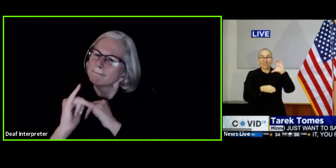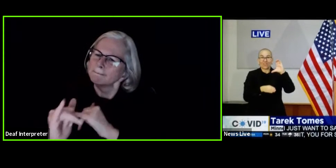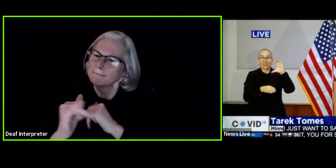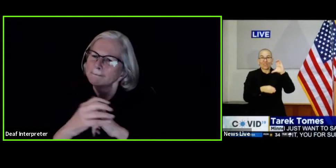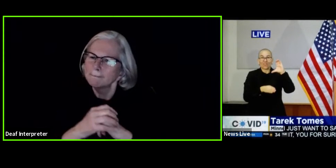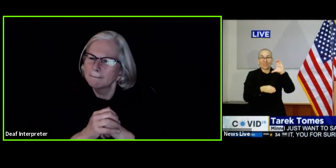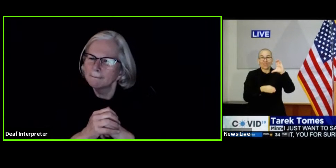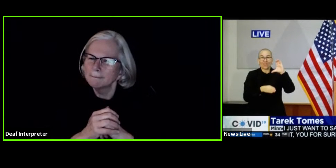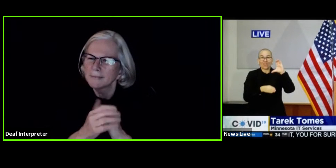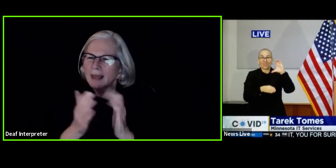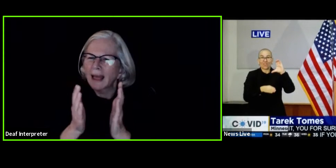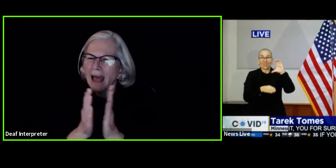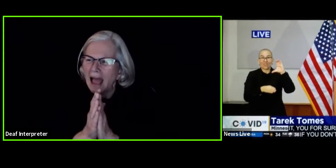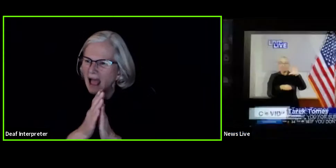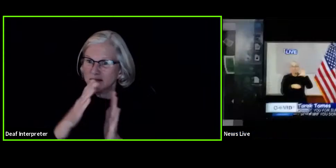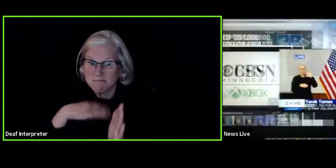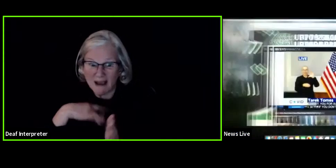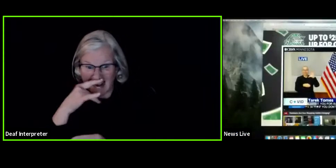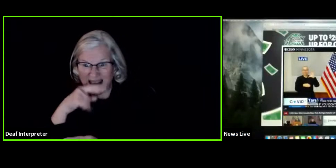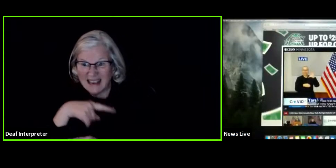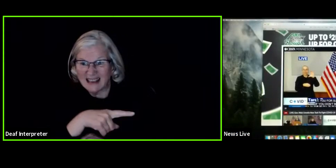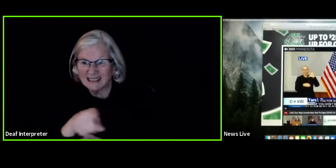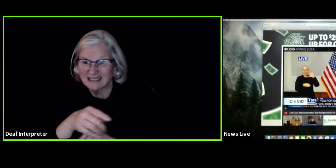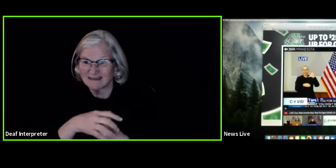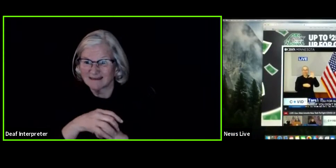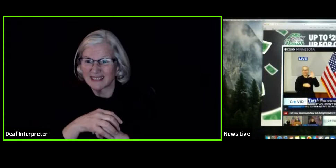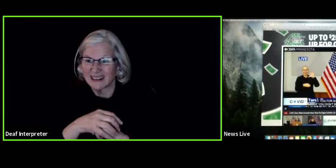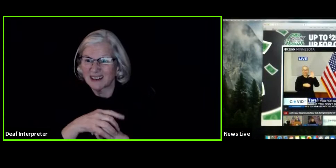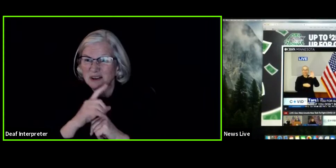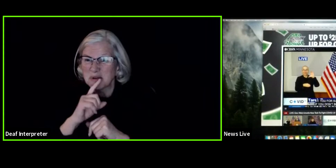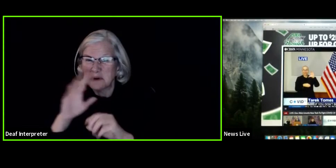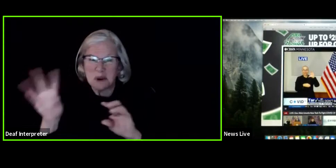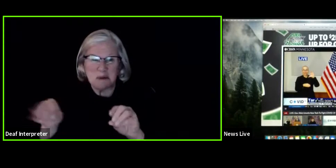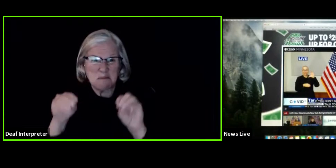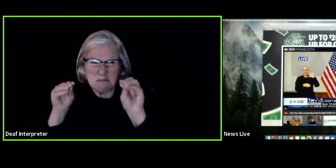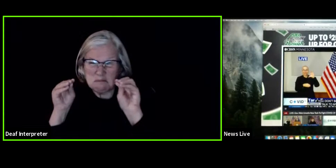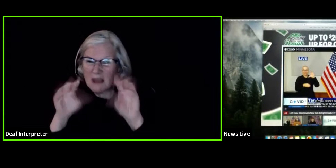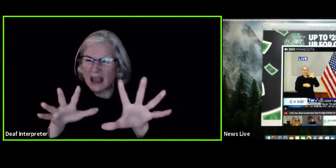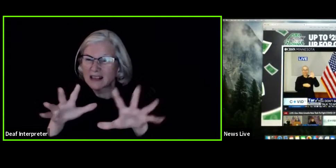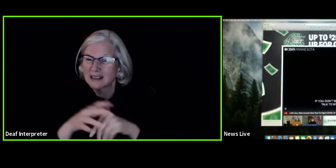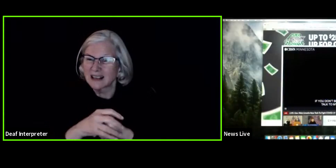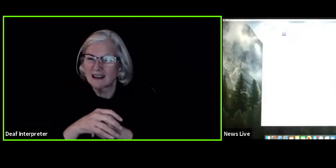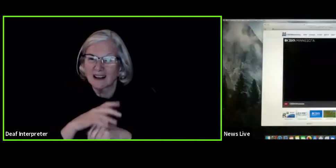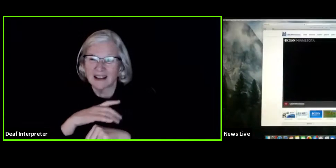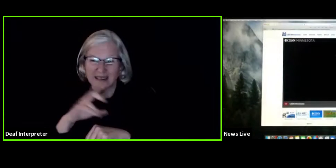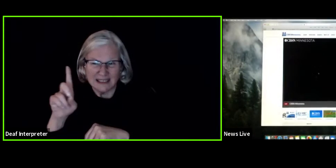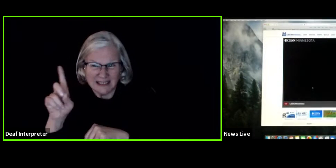IT, YOU FOR SURE CAN DO IT, AND IF YOU DON'T BELIEVE ME, JUST